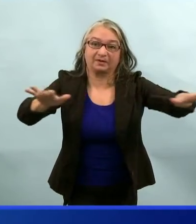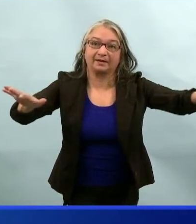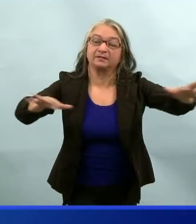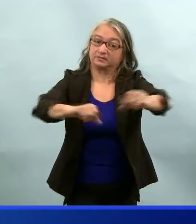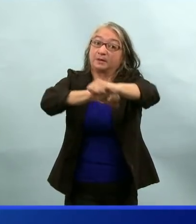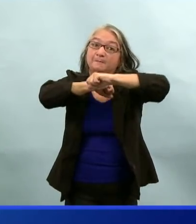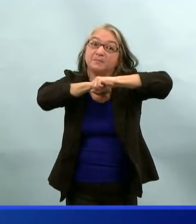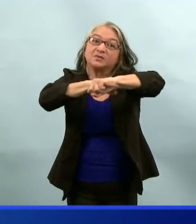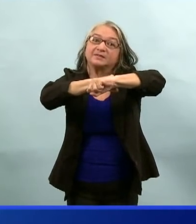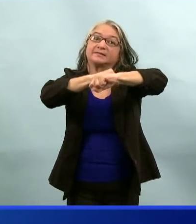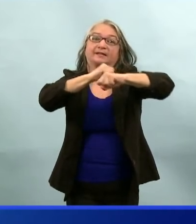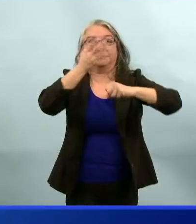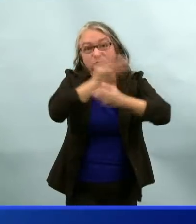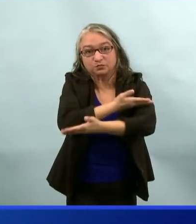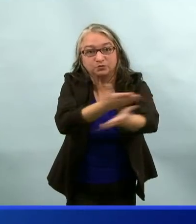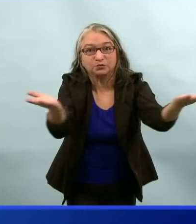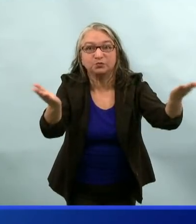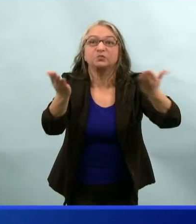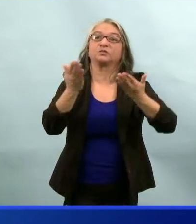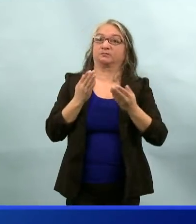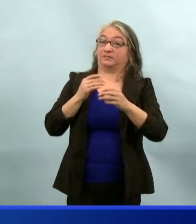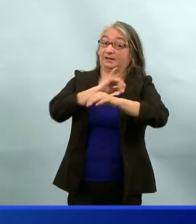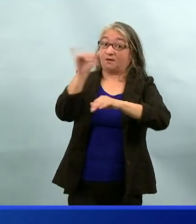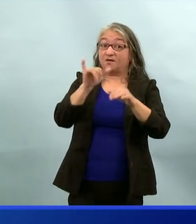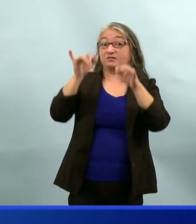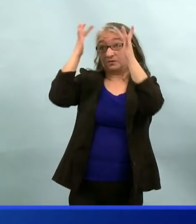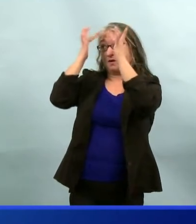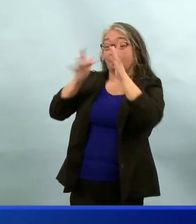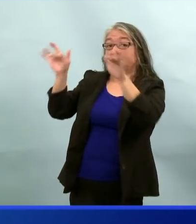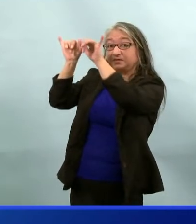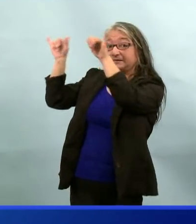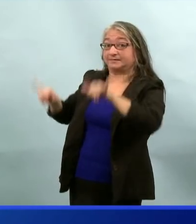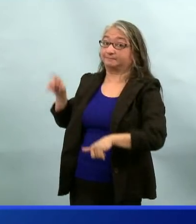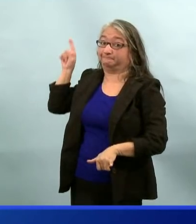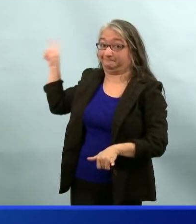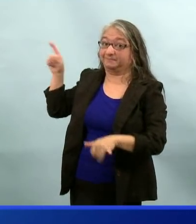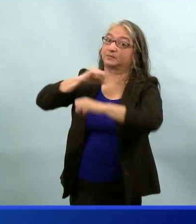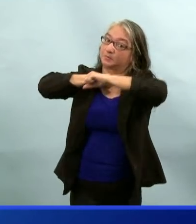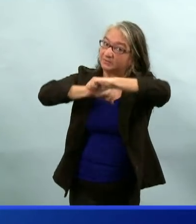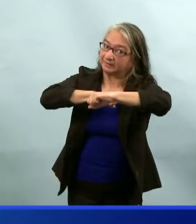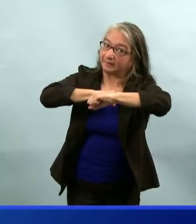but manitobans have a role to play as well you might be asking what you can do to protect